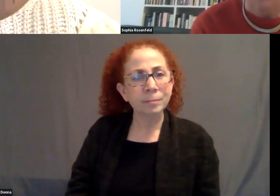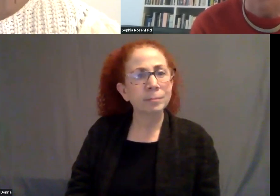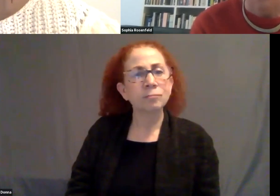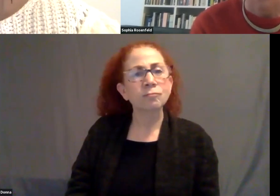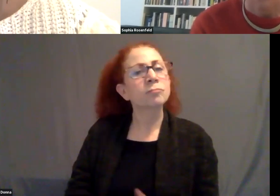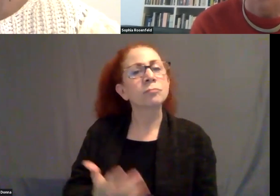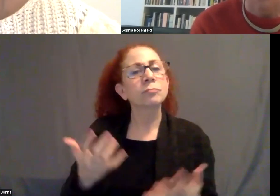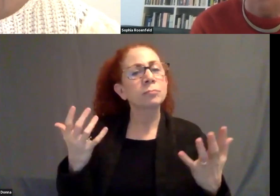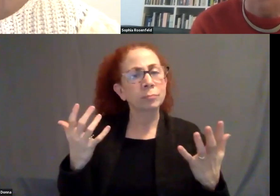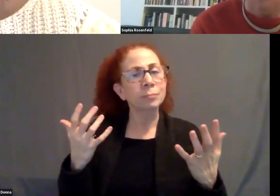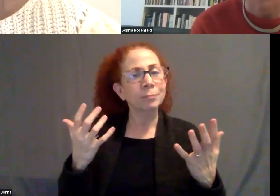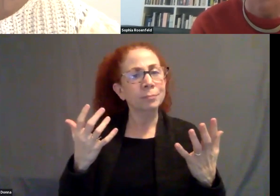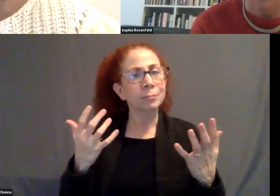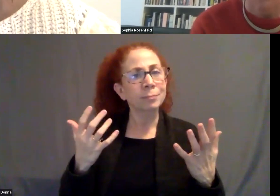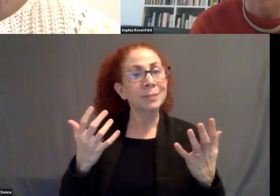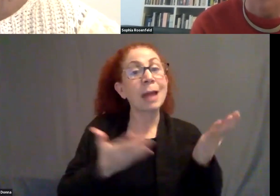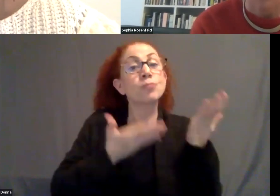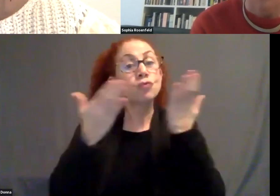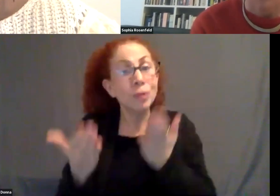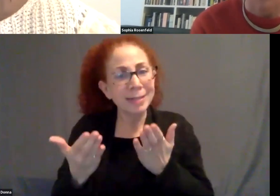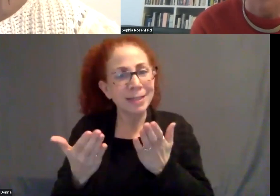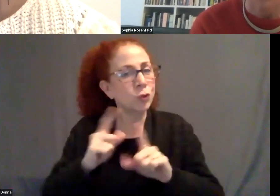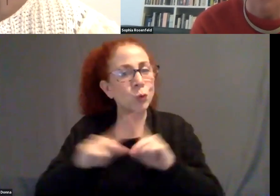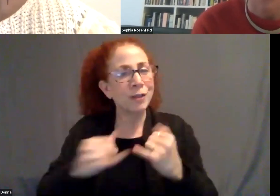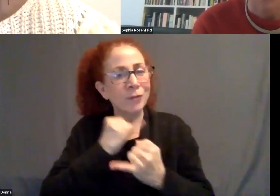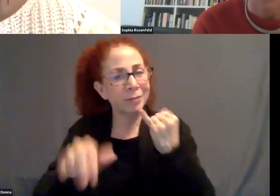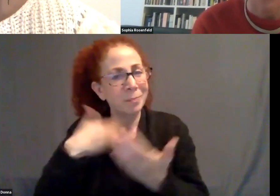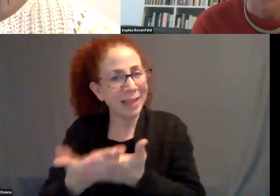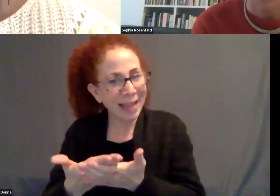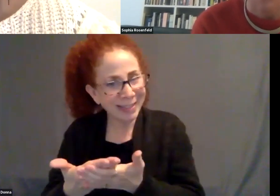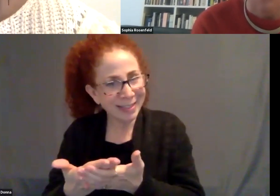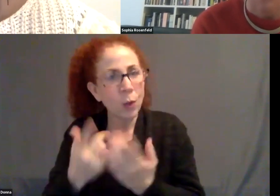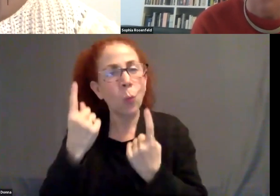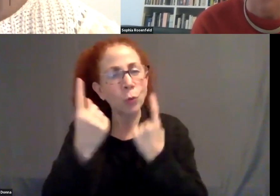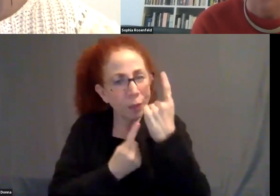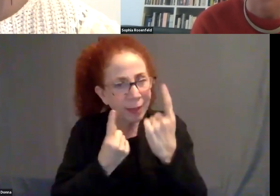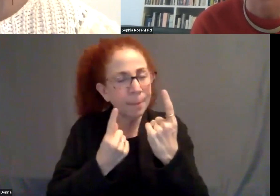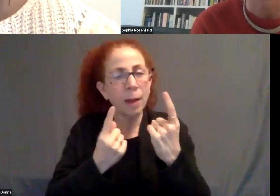and brings us to somewhere different in thinking about the human.